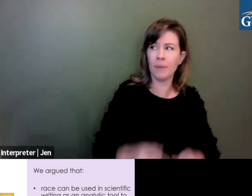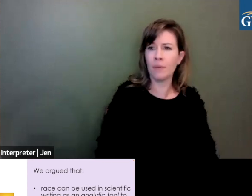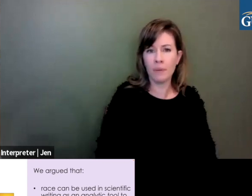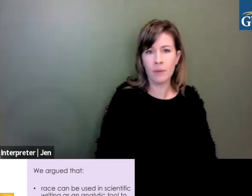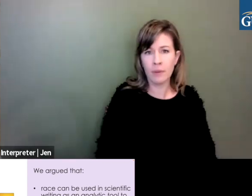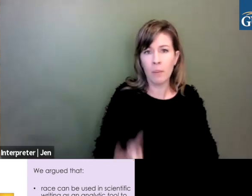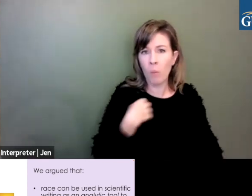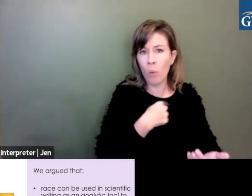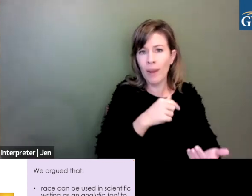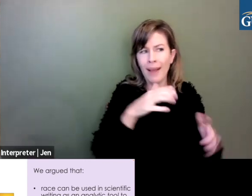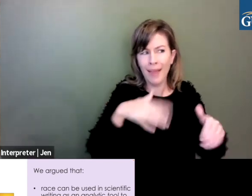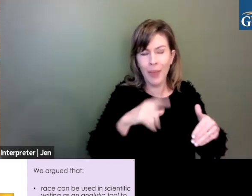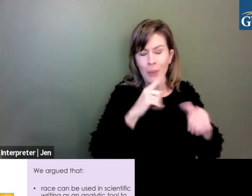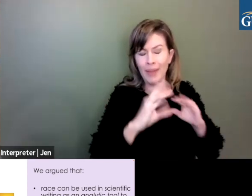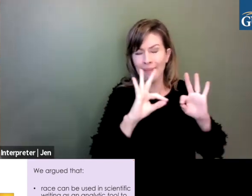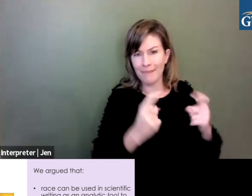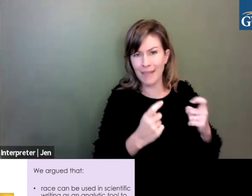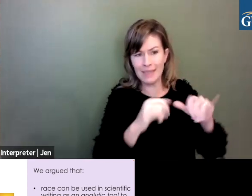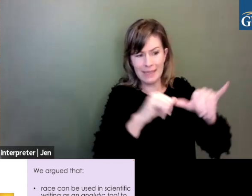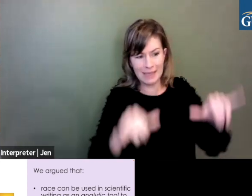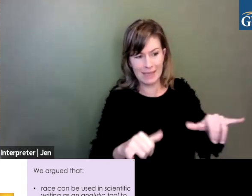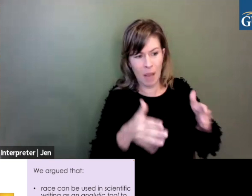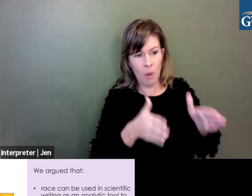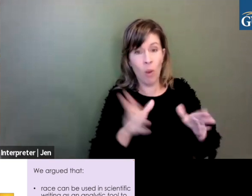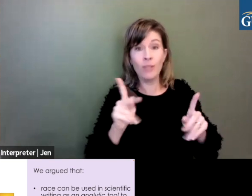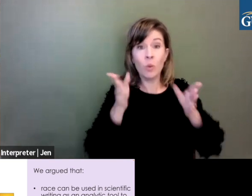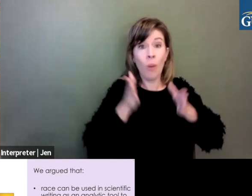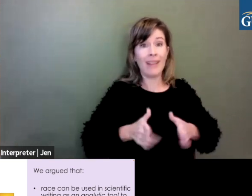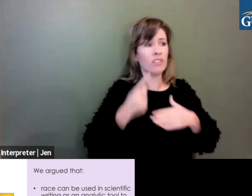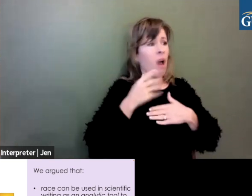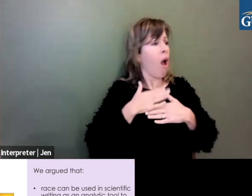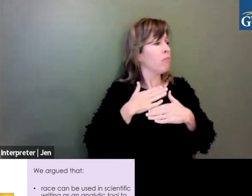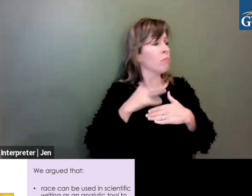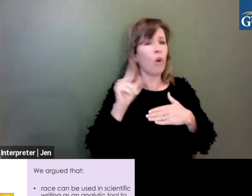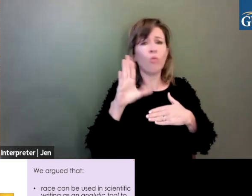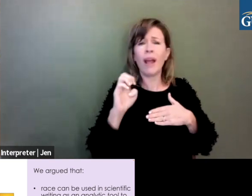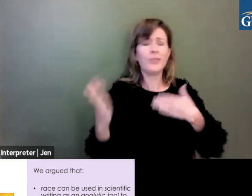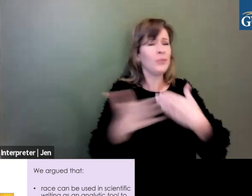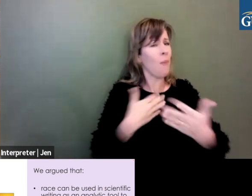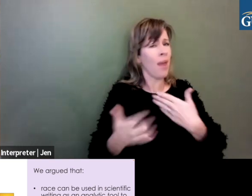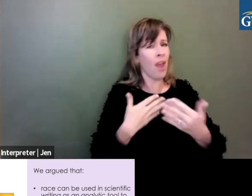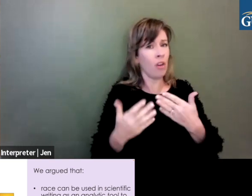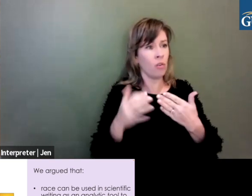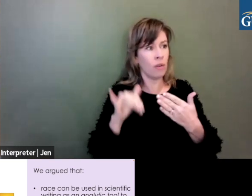by simply saying race doesn't matter anymore, it's very different from actually addressing the systemic racism